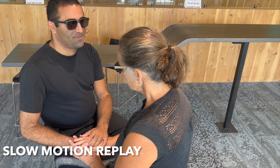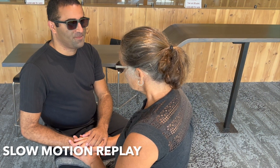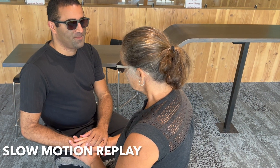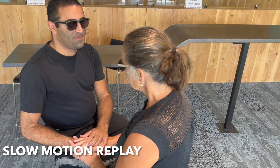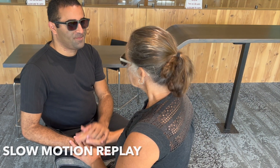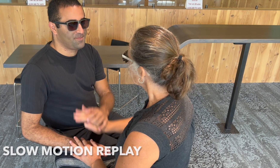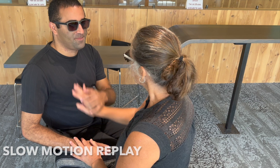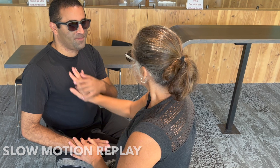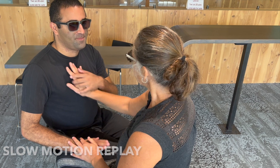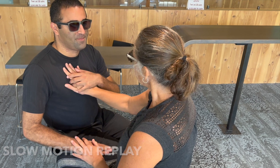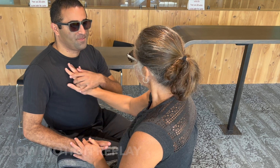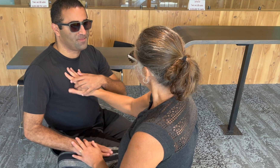Slow motion replay.